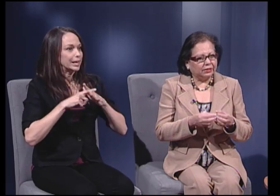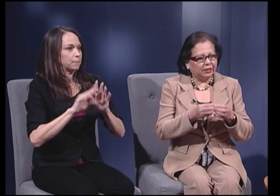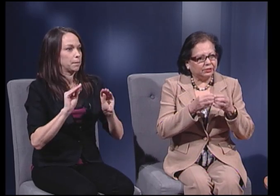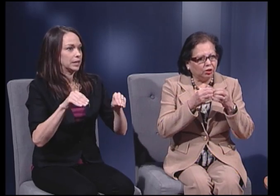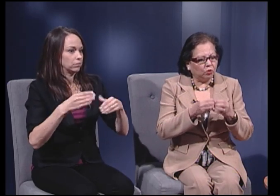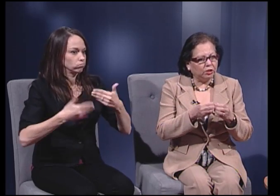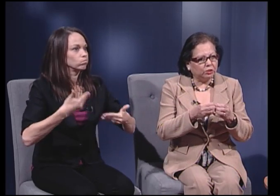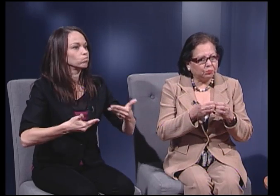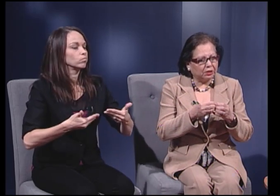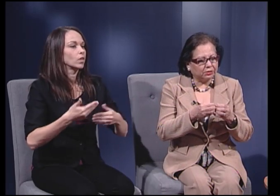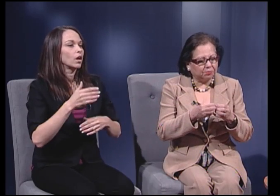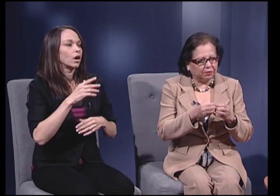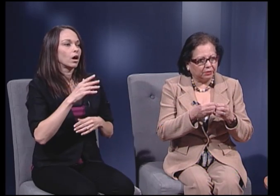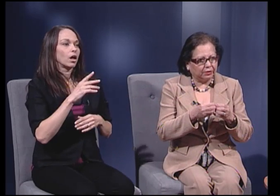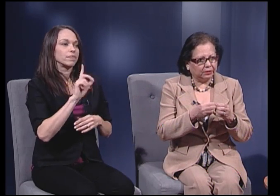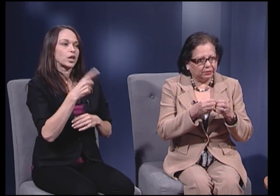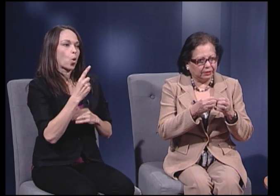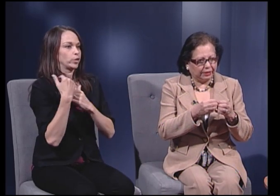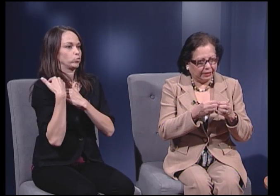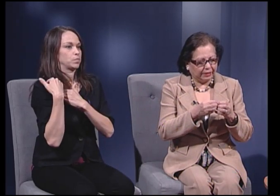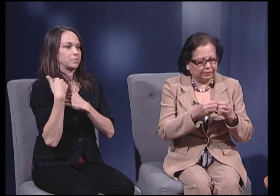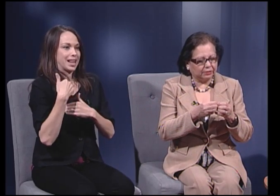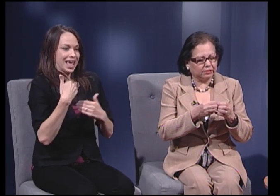That is the only responsibility that I had in this.